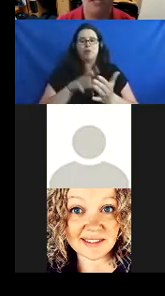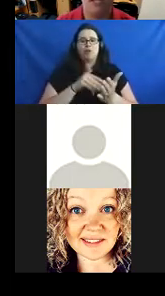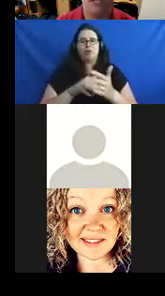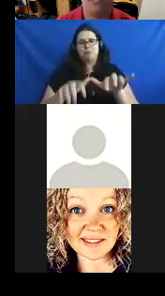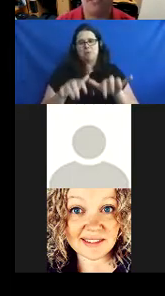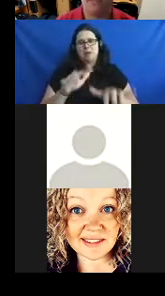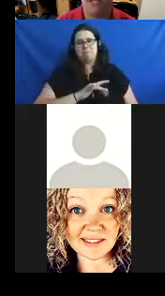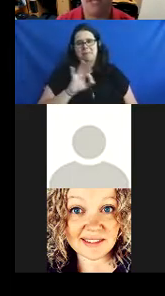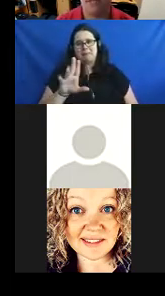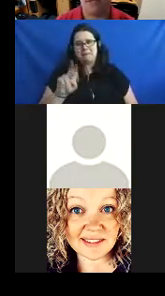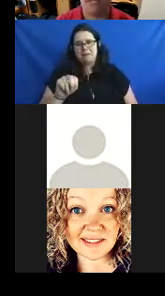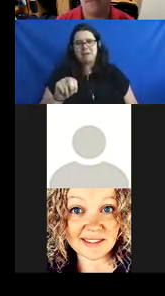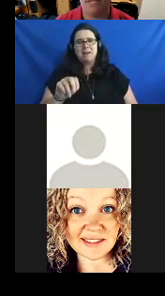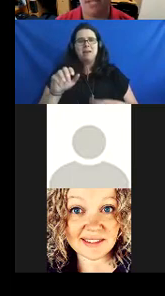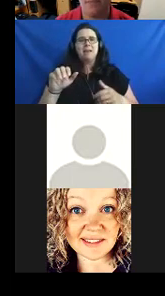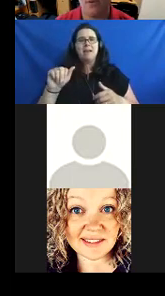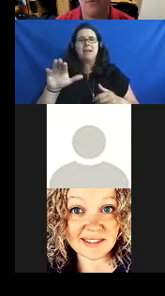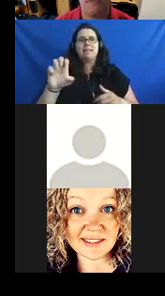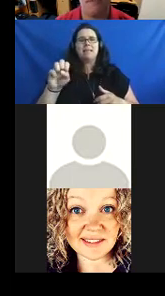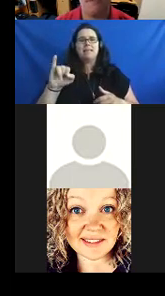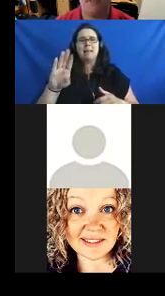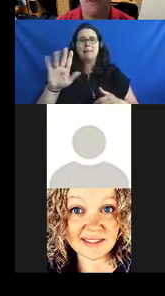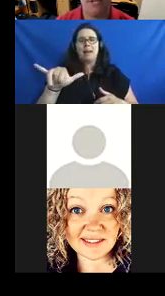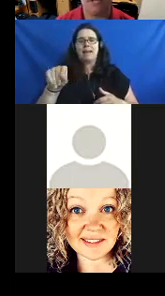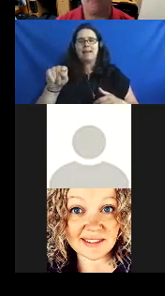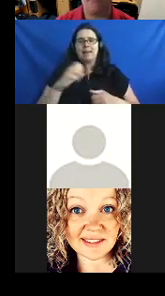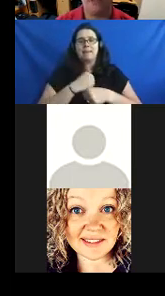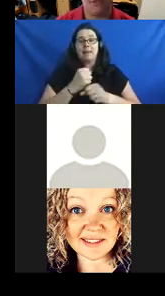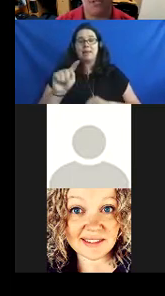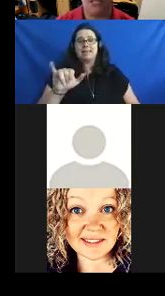ACCESSIBYTE MAKES TYPIO AND DOING A GOOD JOB MAKING SURE